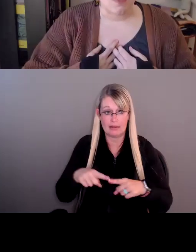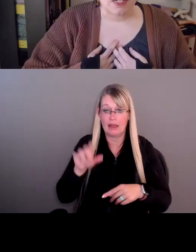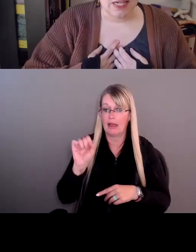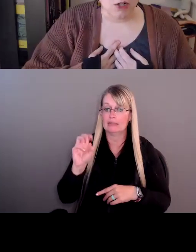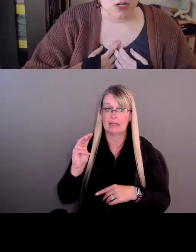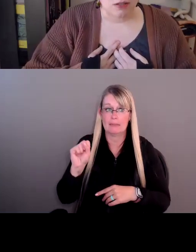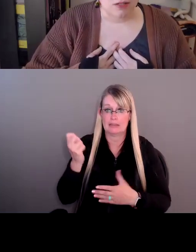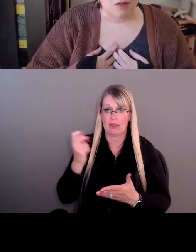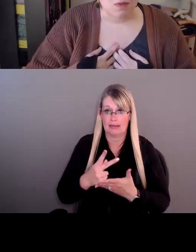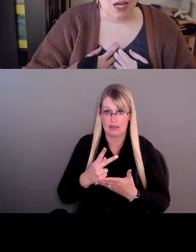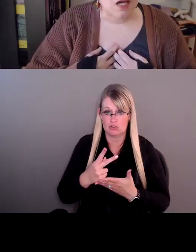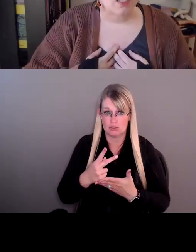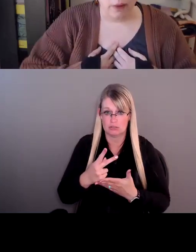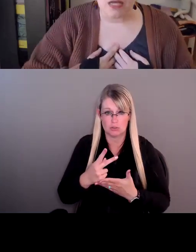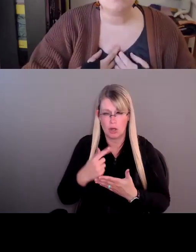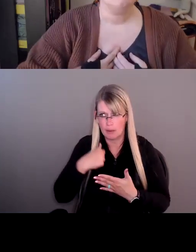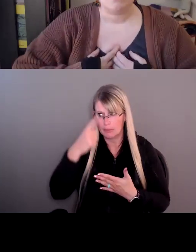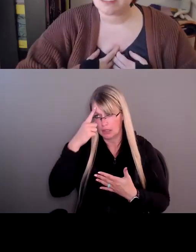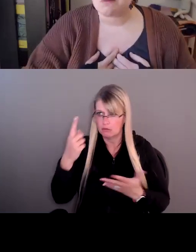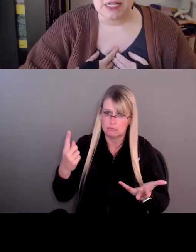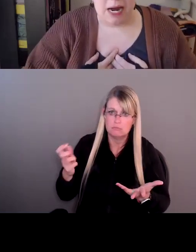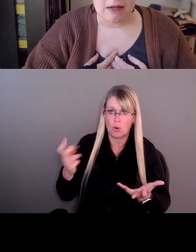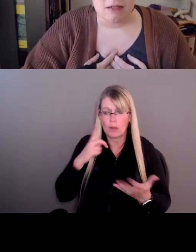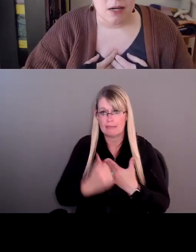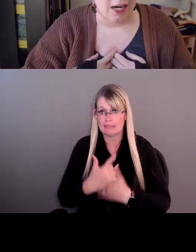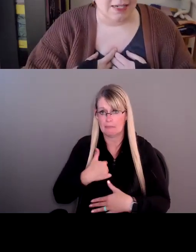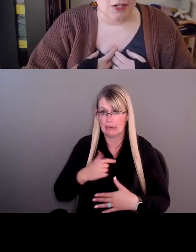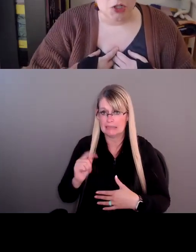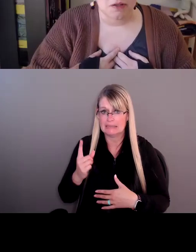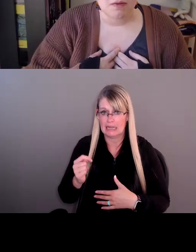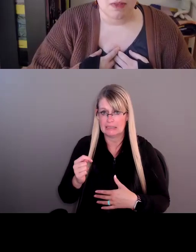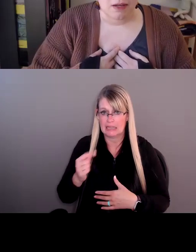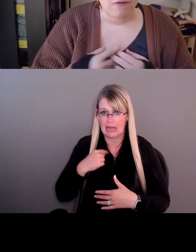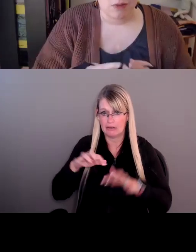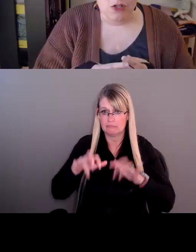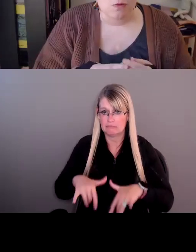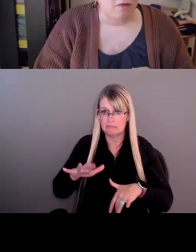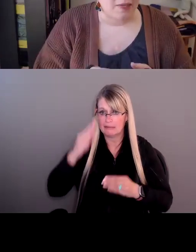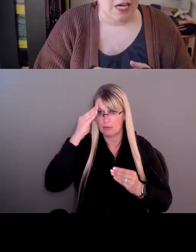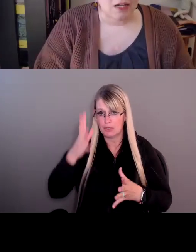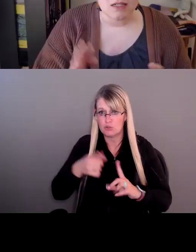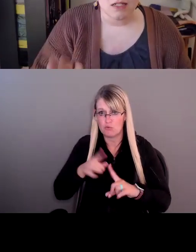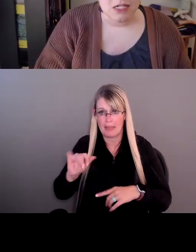authentication, so I'm thinking okay, they sent me a text and a need to enter the information into